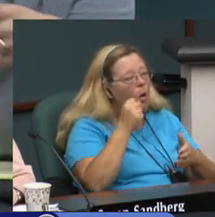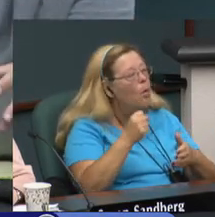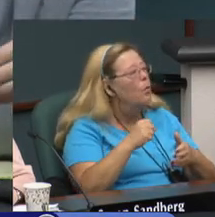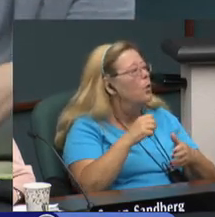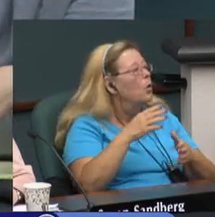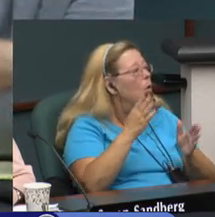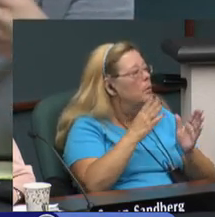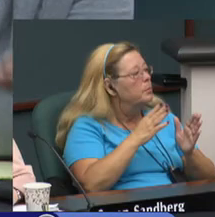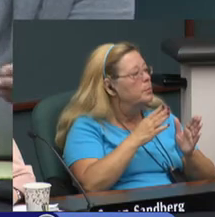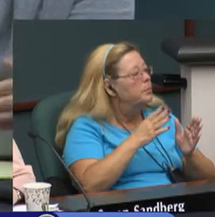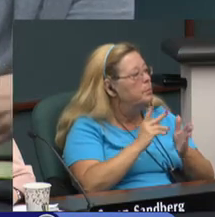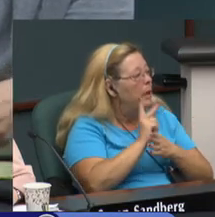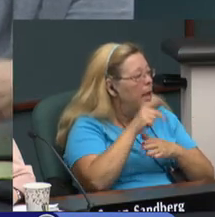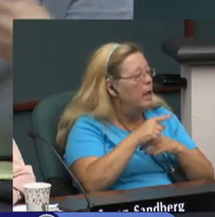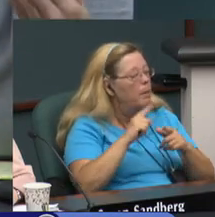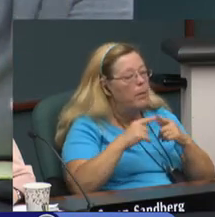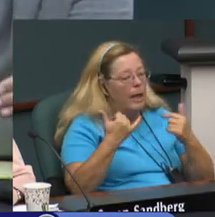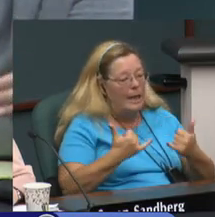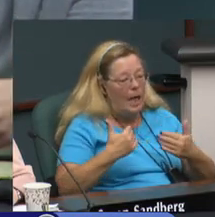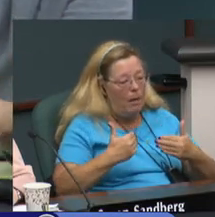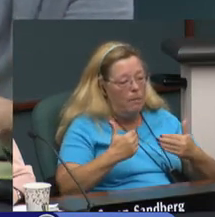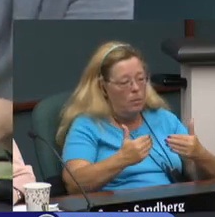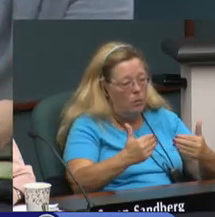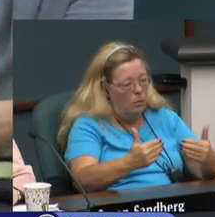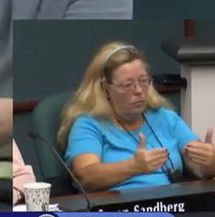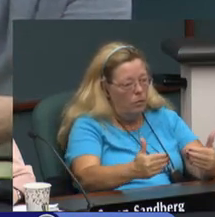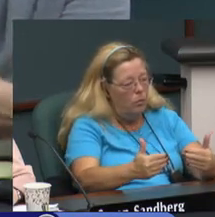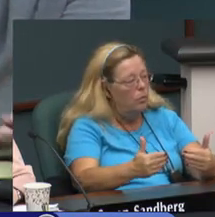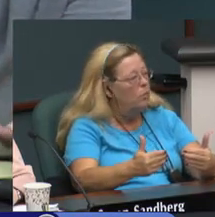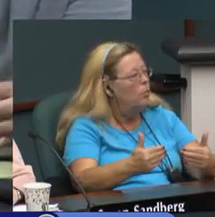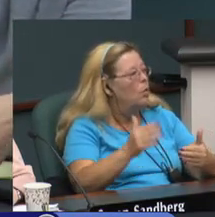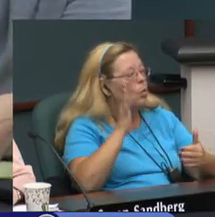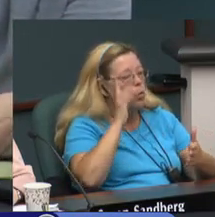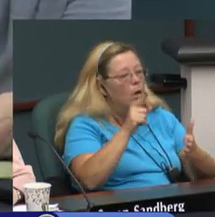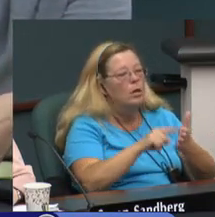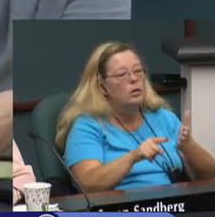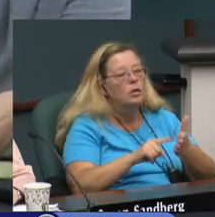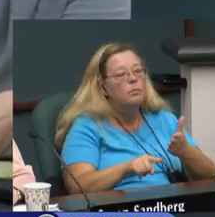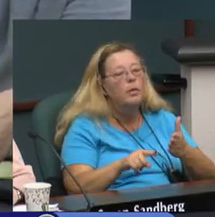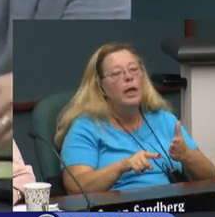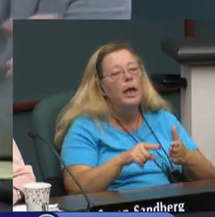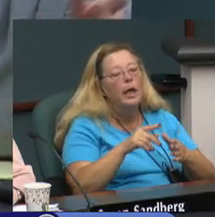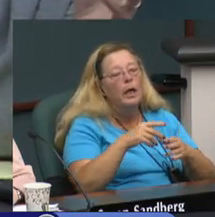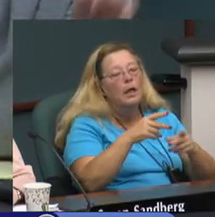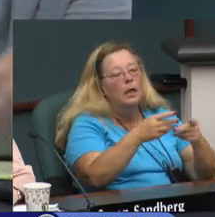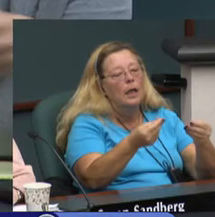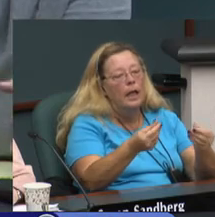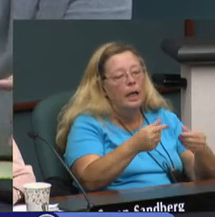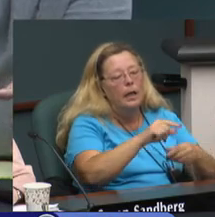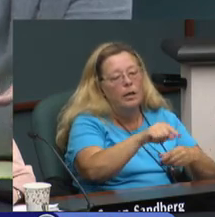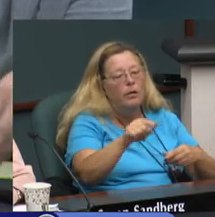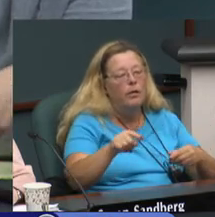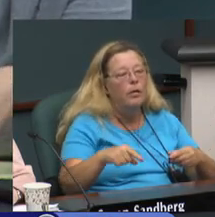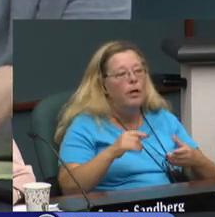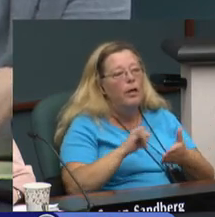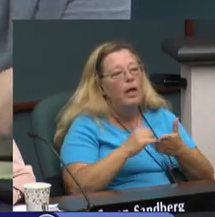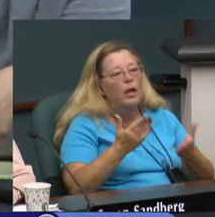we'll go from there but moving forward will be will be inspecting sites that were currently issuing recommendations for occupancy on